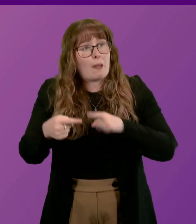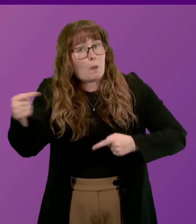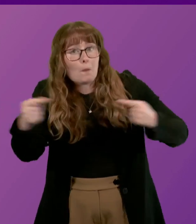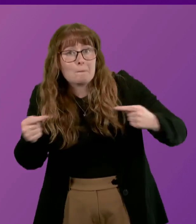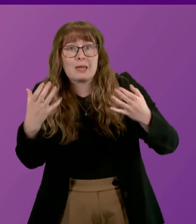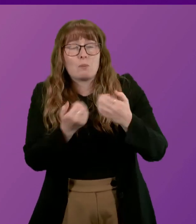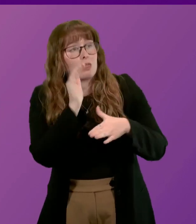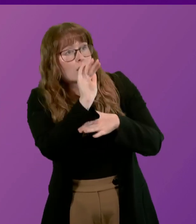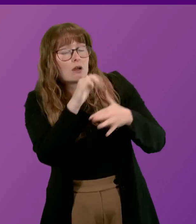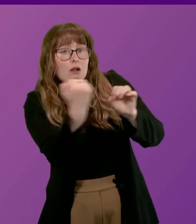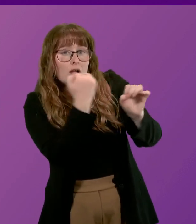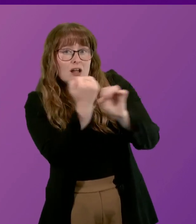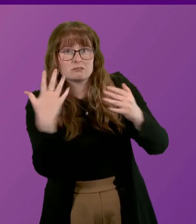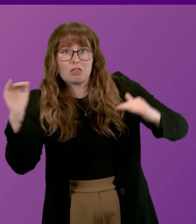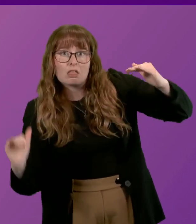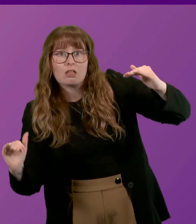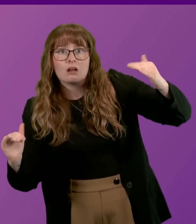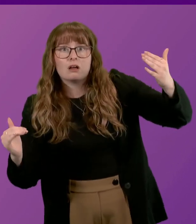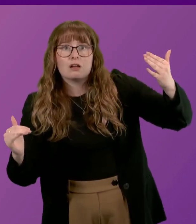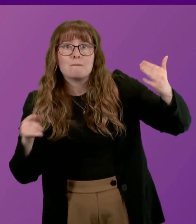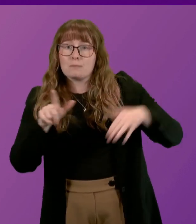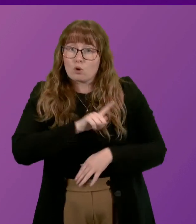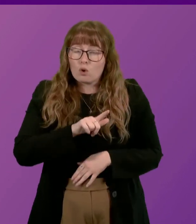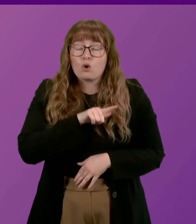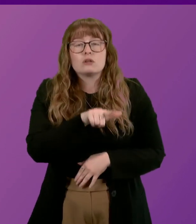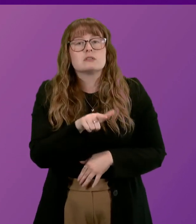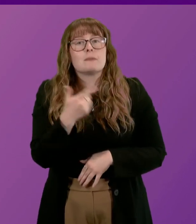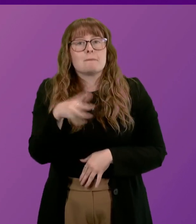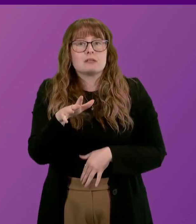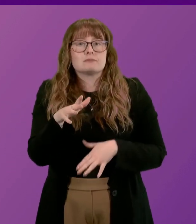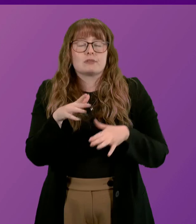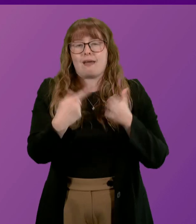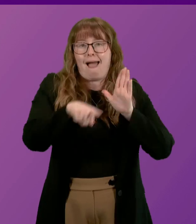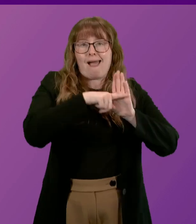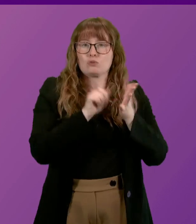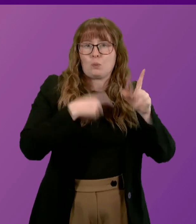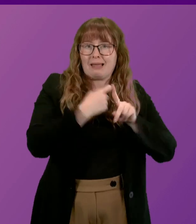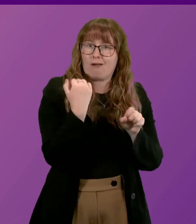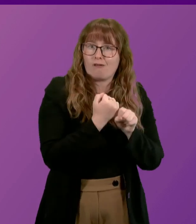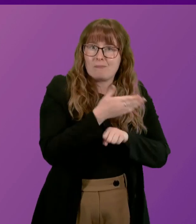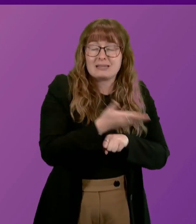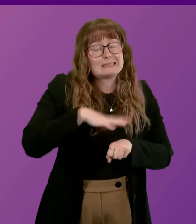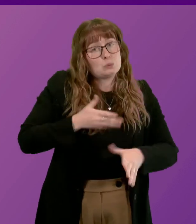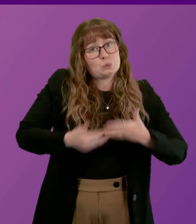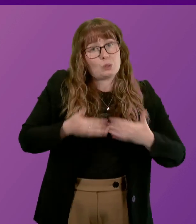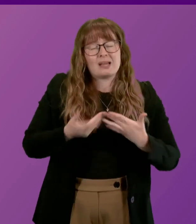overseas manufacturers as a result of the Subsidy Control Act 2022? That needs to be addressed— Thank you, Mr Matheson.